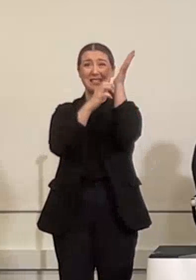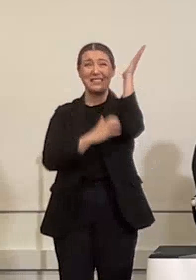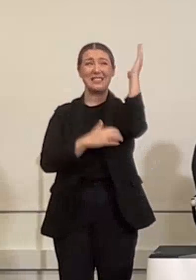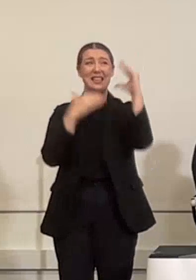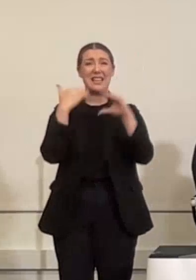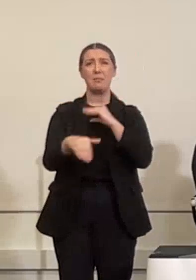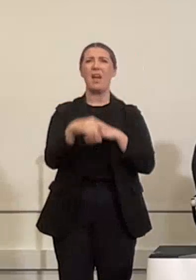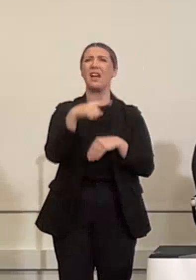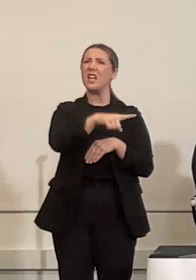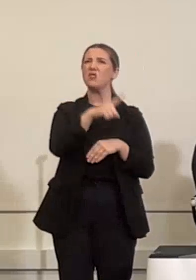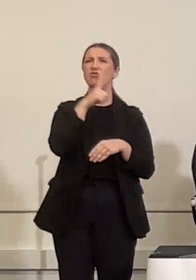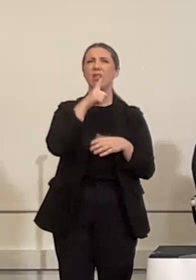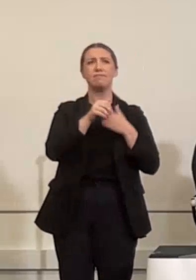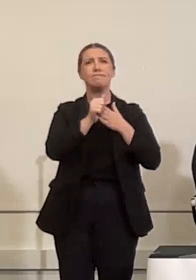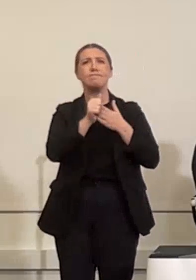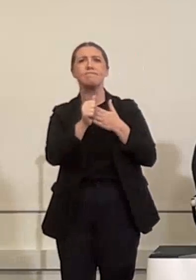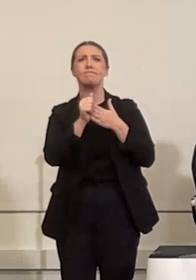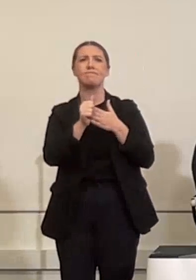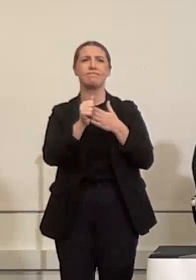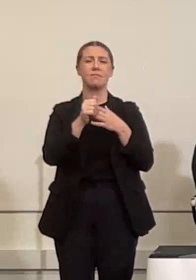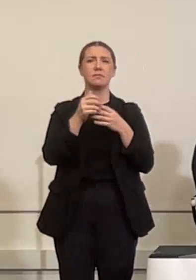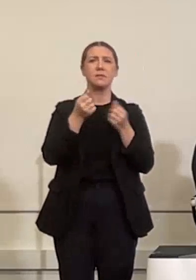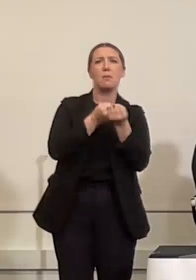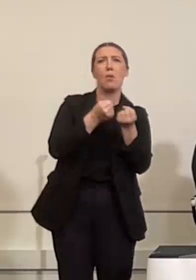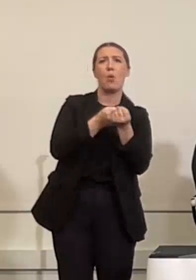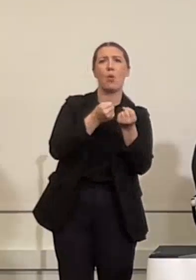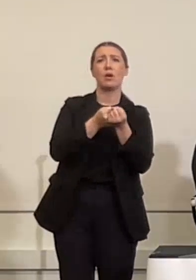champion and support where I didn't feel alone.